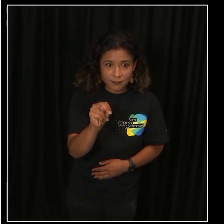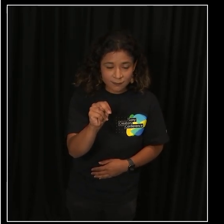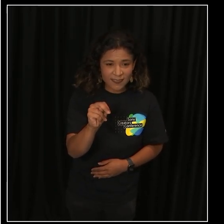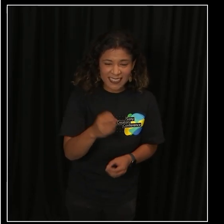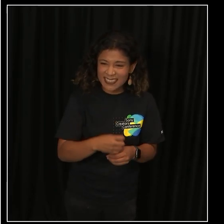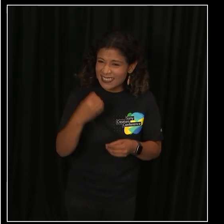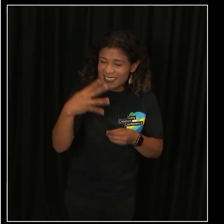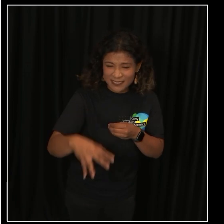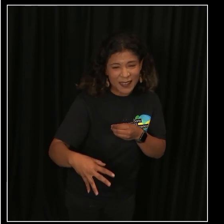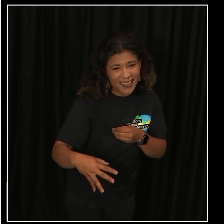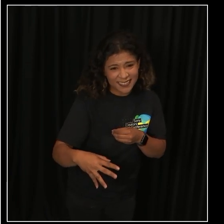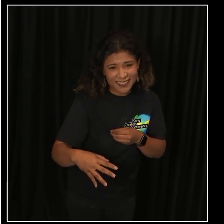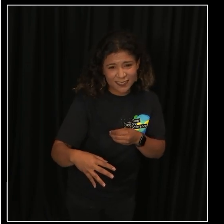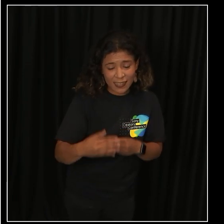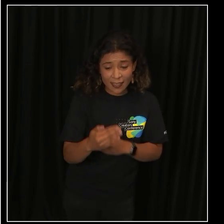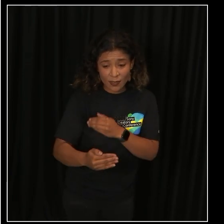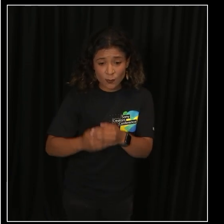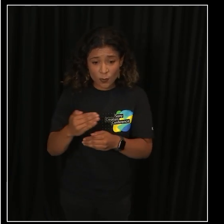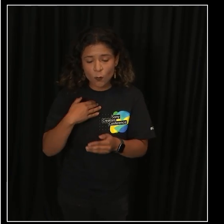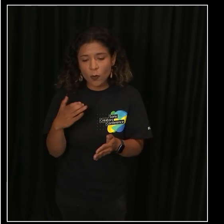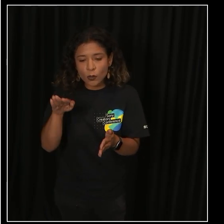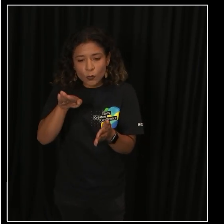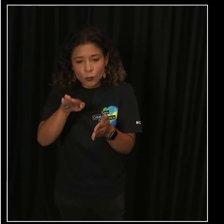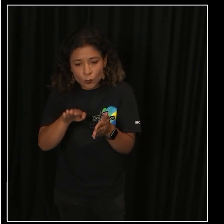So would process in a reduce the resolution buffer.